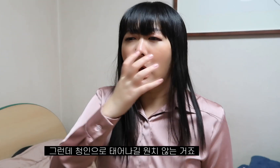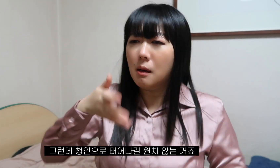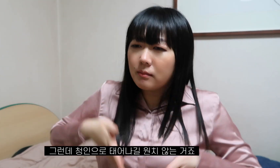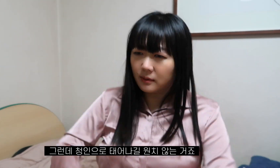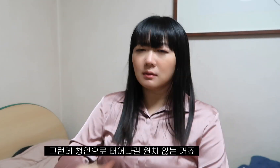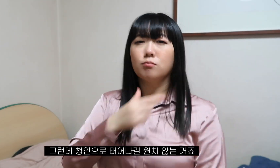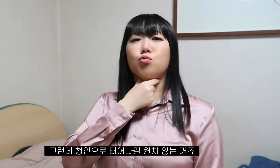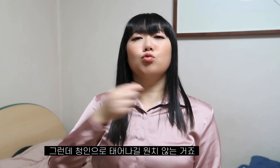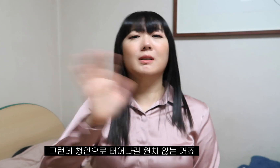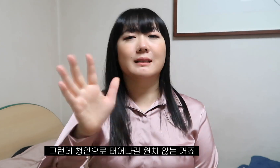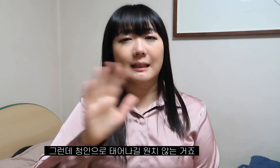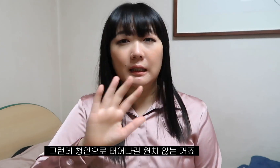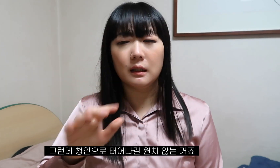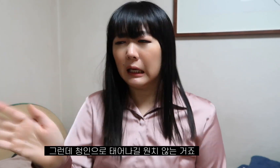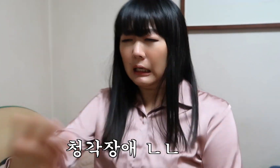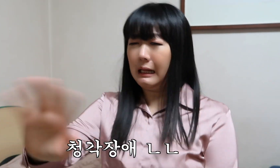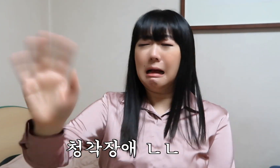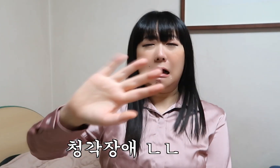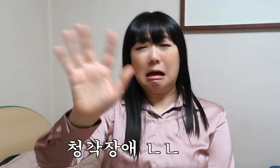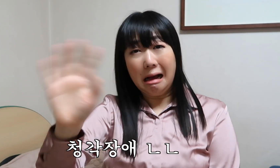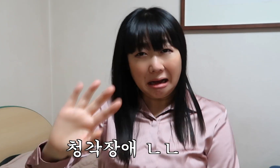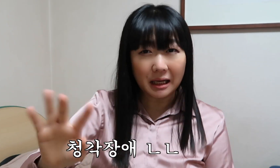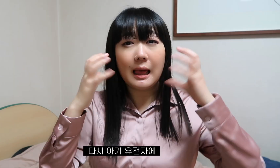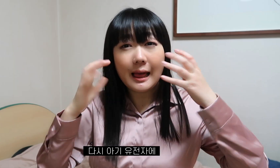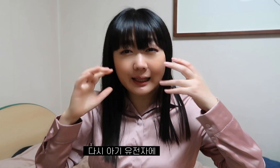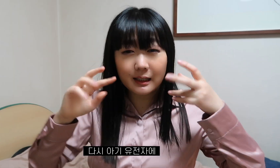But I don't want my baby to be born as a hearing baby.